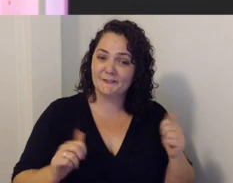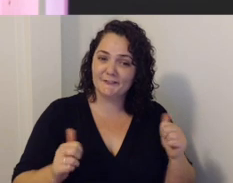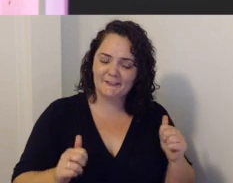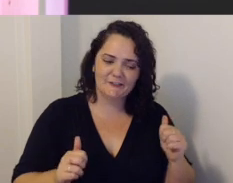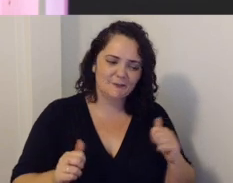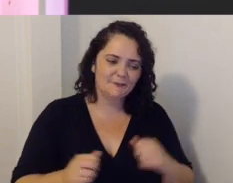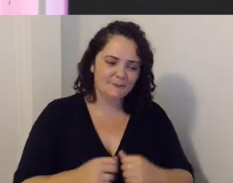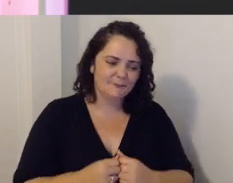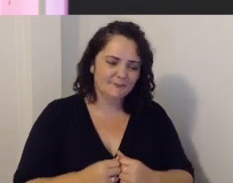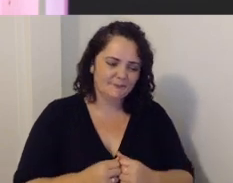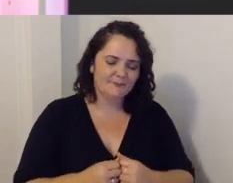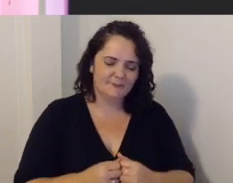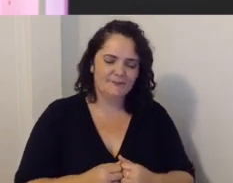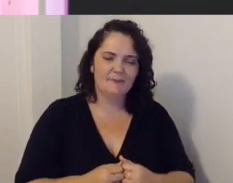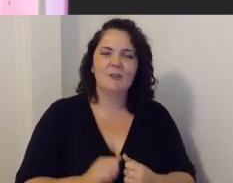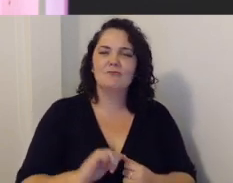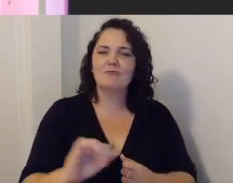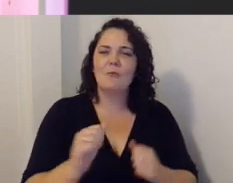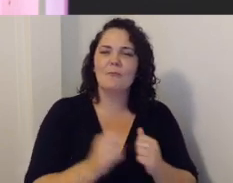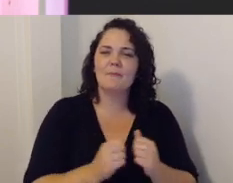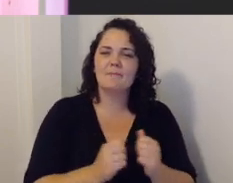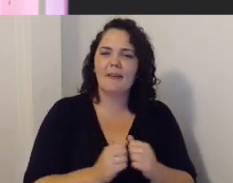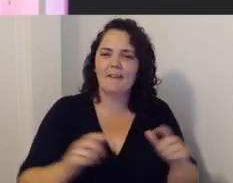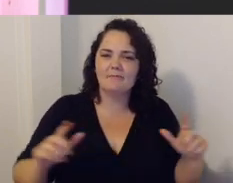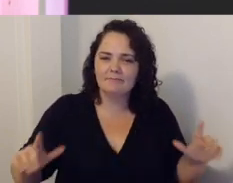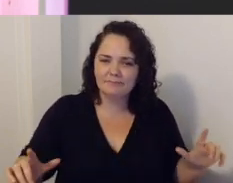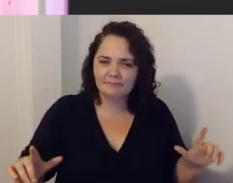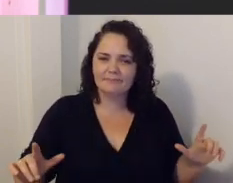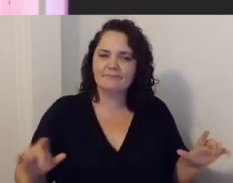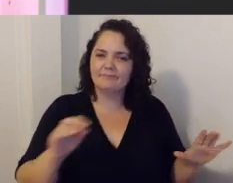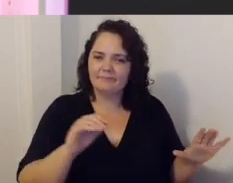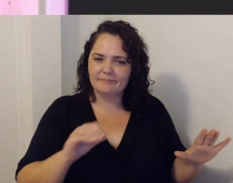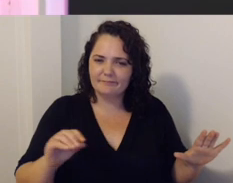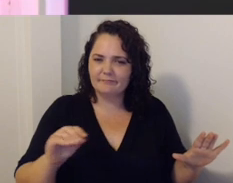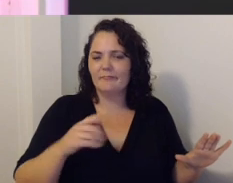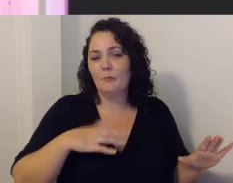as you start on this drawing just um a few reminders about all of the exceptional